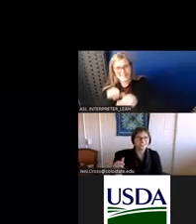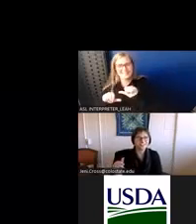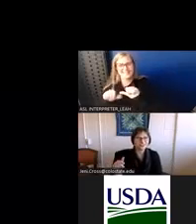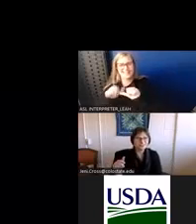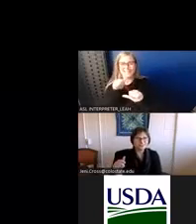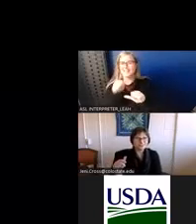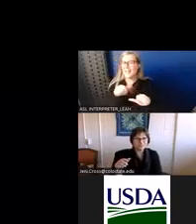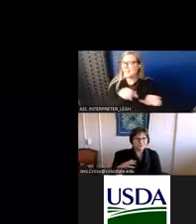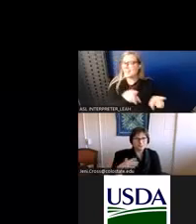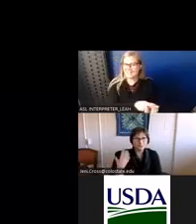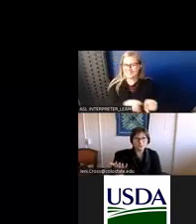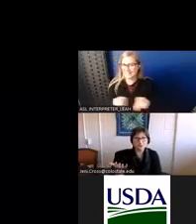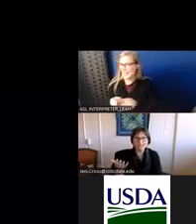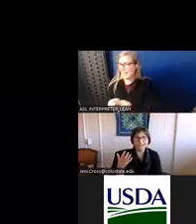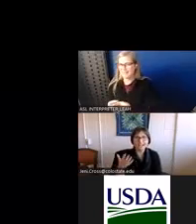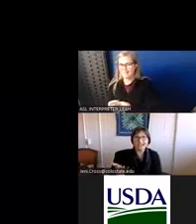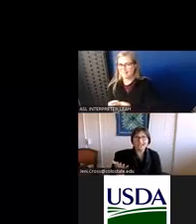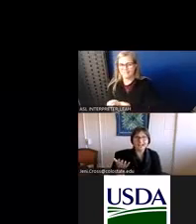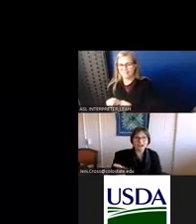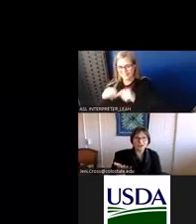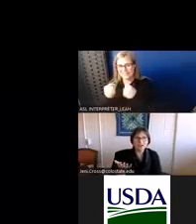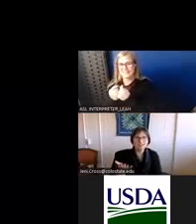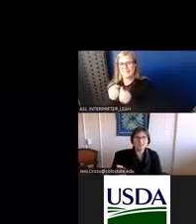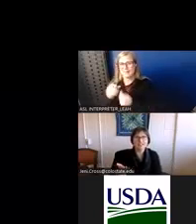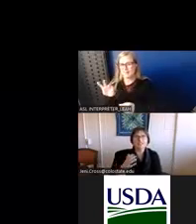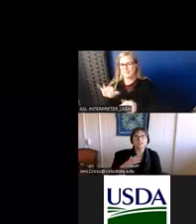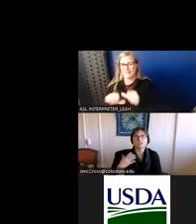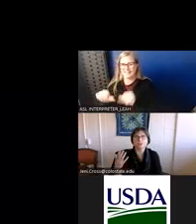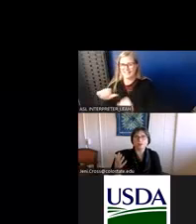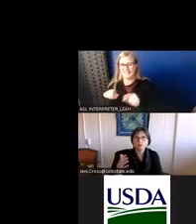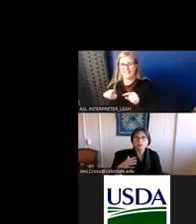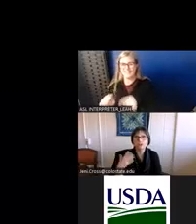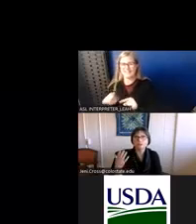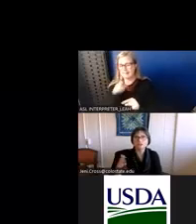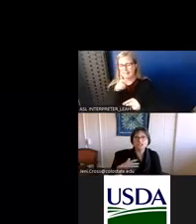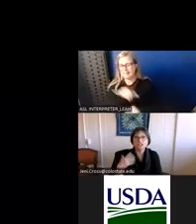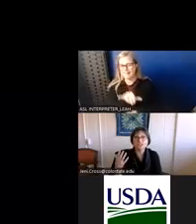So people are looking at how has science been growing, emerging,